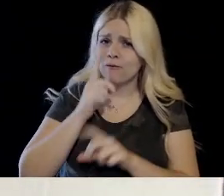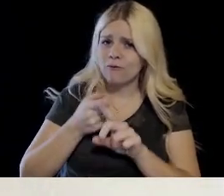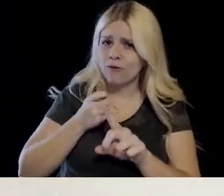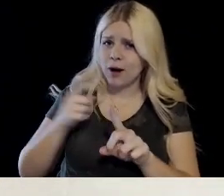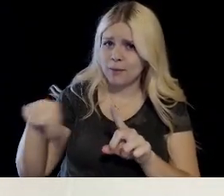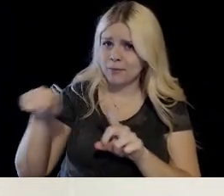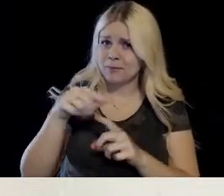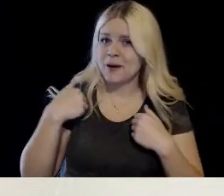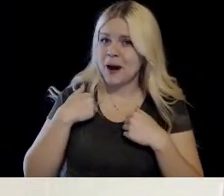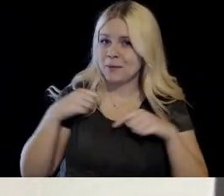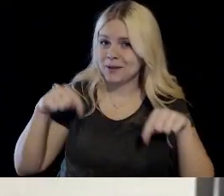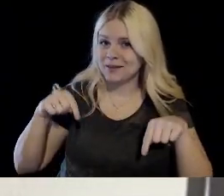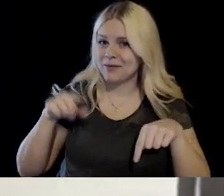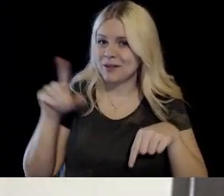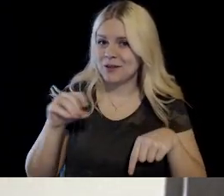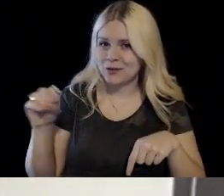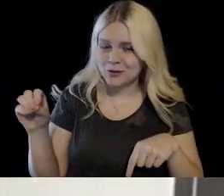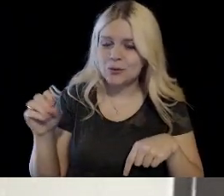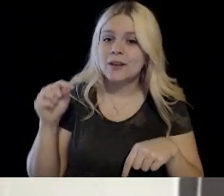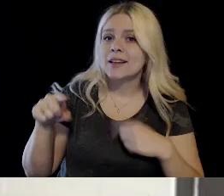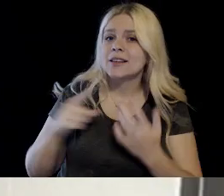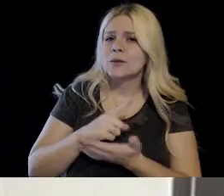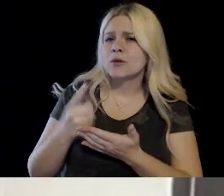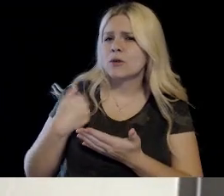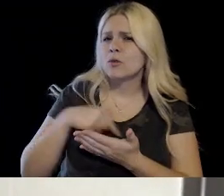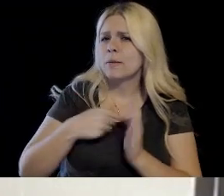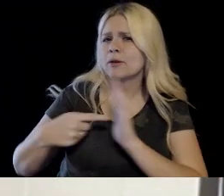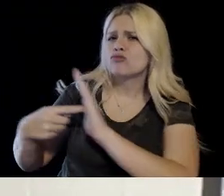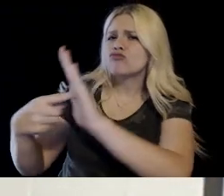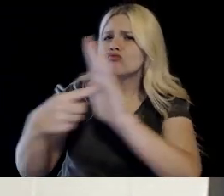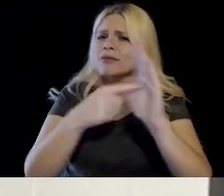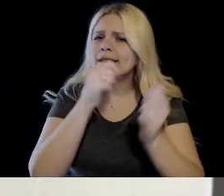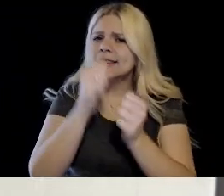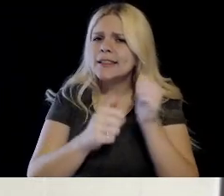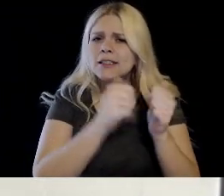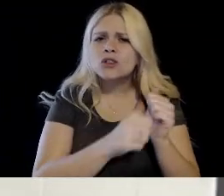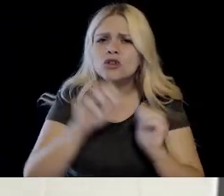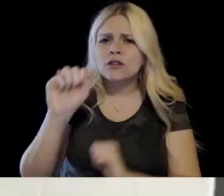been kind of showcasing each species and how we get them to participate in this gorgeous